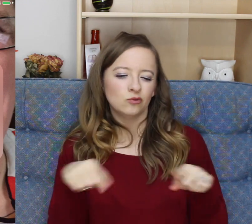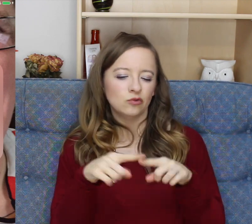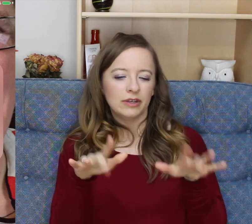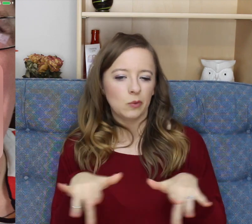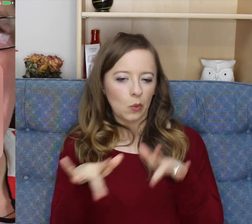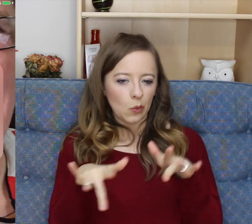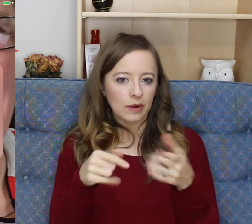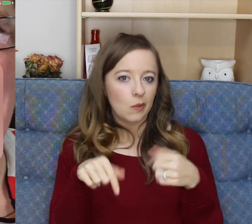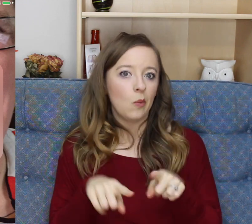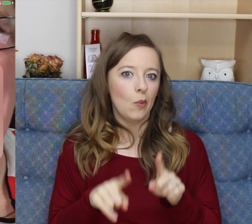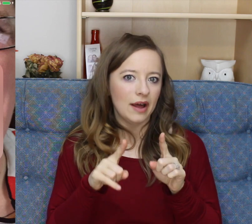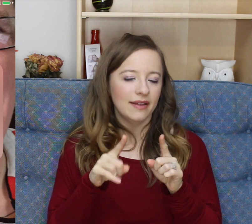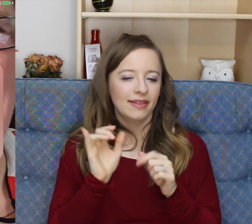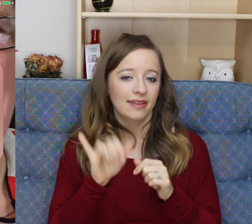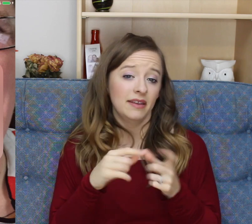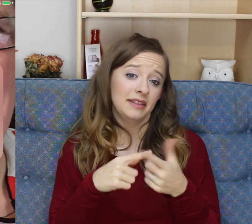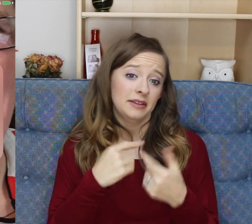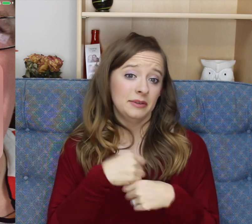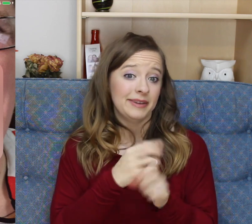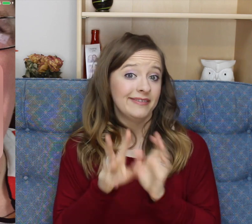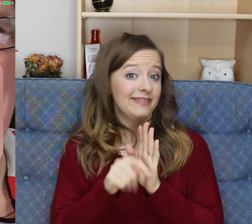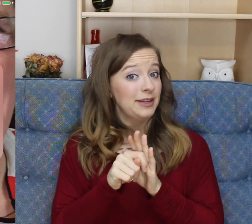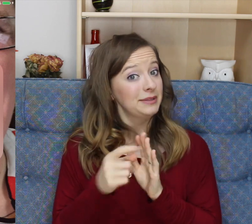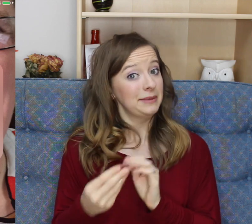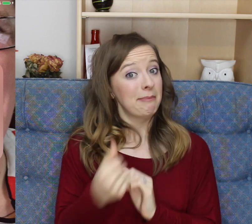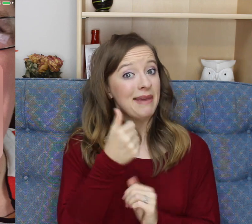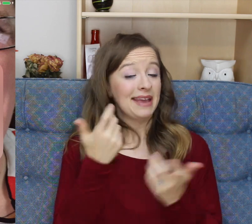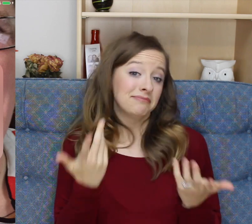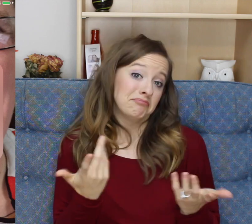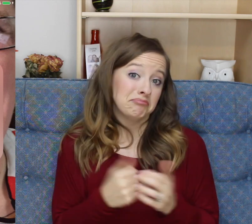do like a screen recording while you're doing it and make videos and you get paid for it.